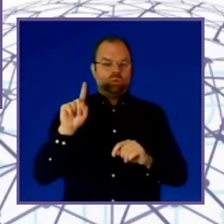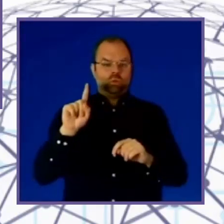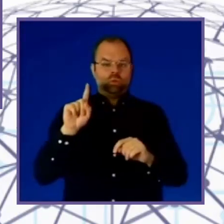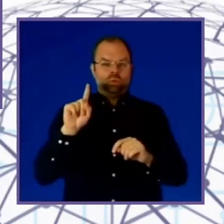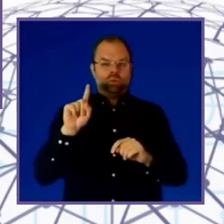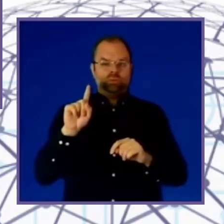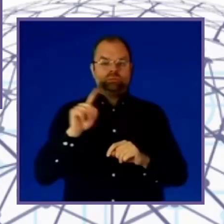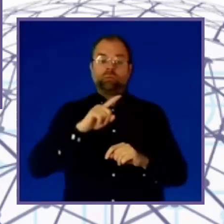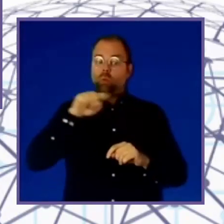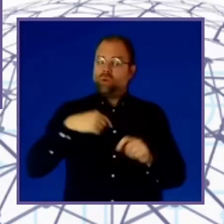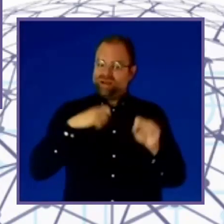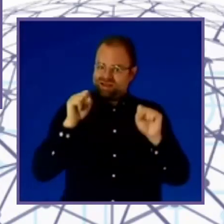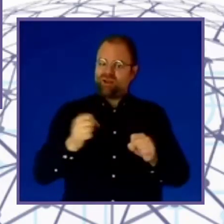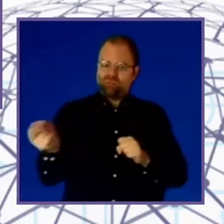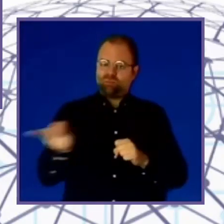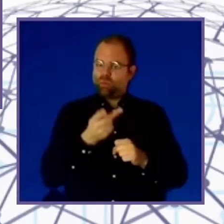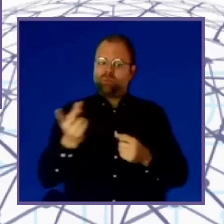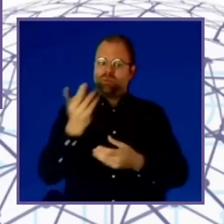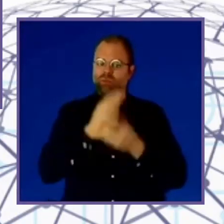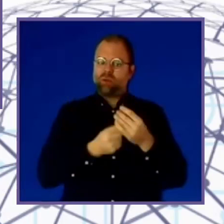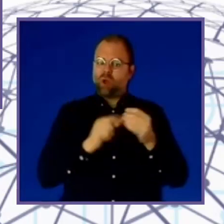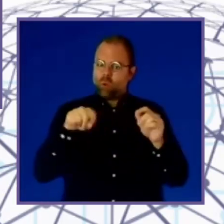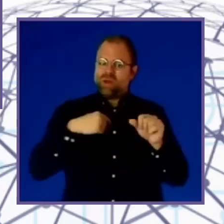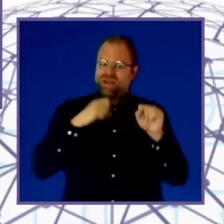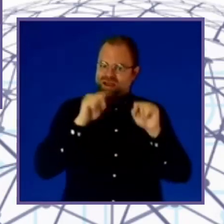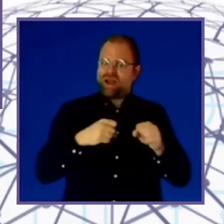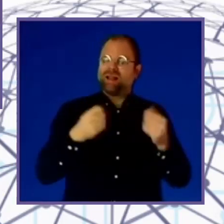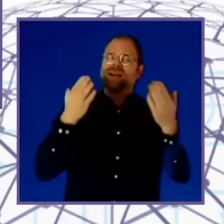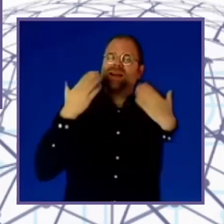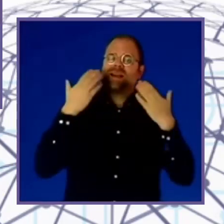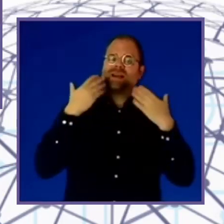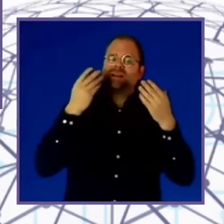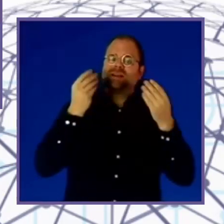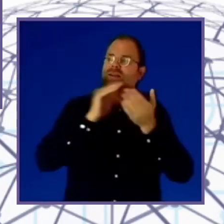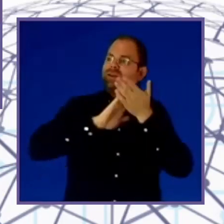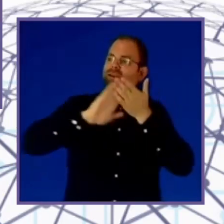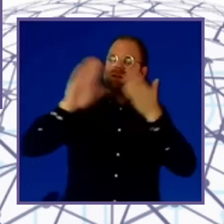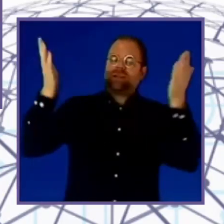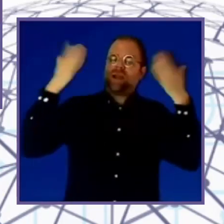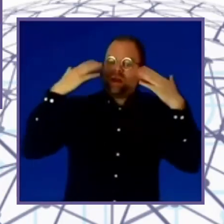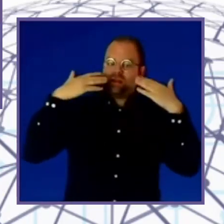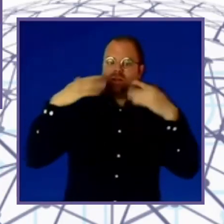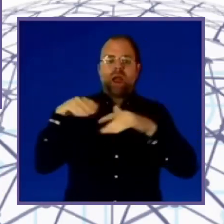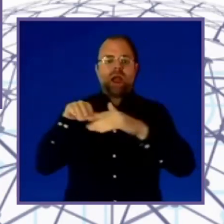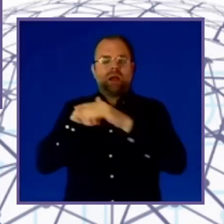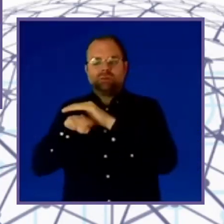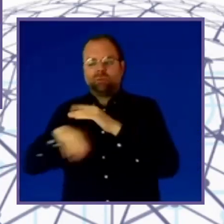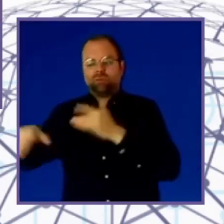fewer trips than non disabled people, and there has been no reduction in this gap over the past